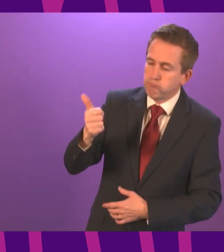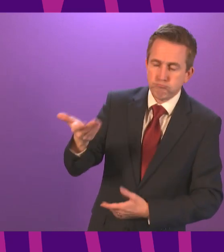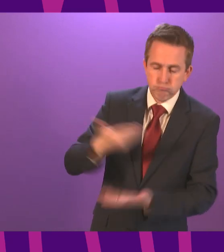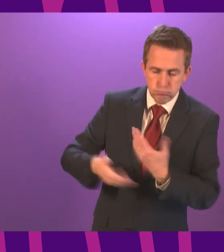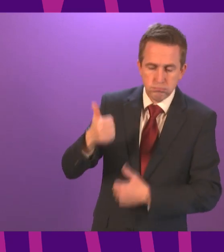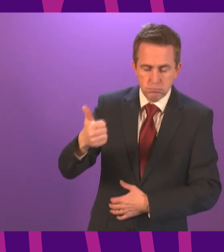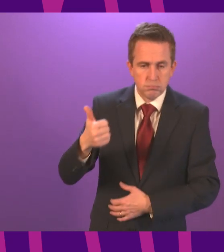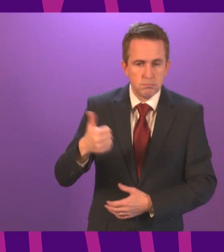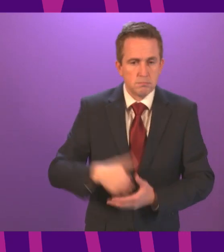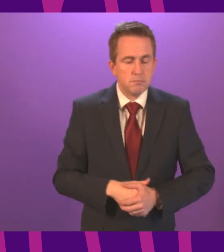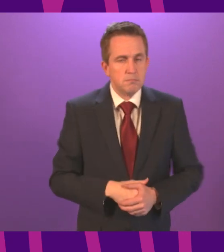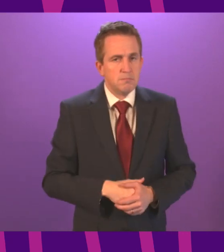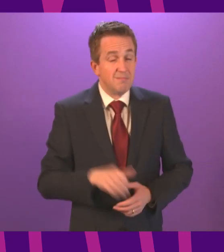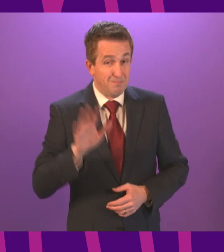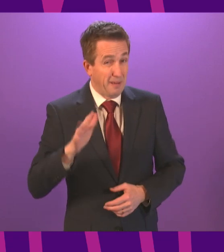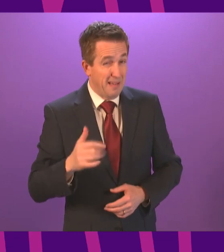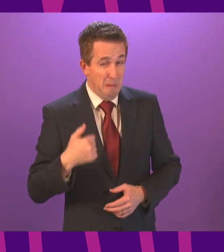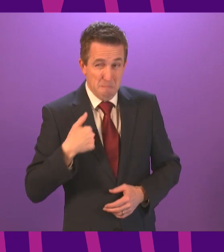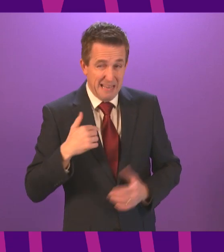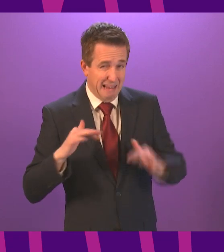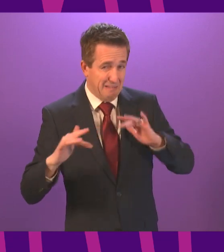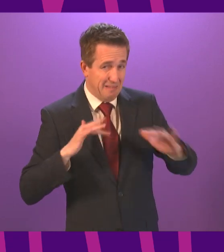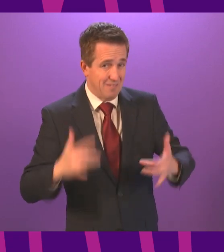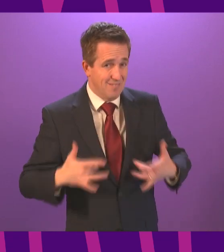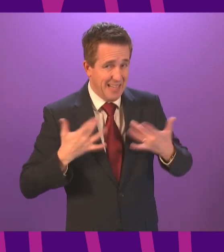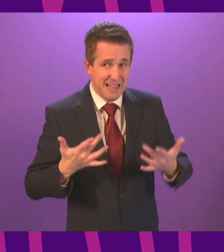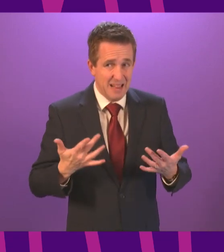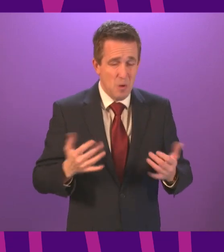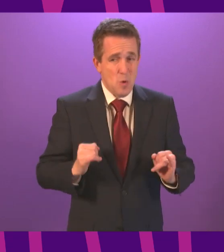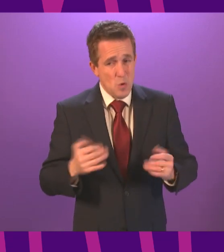of the iceberg. Many people on furlough have seen a drop in pay over eight months, and